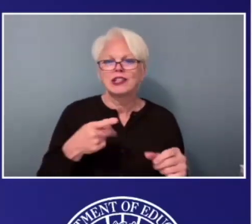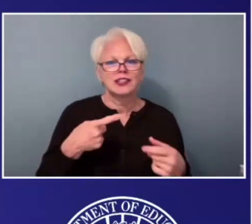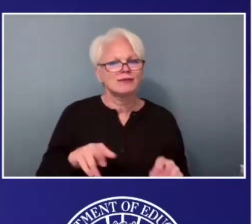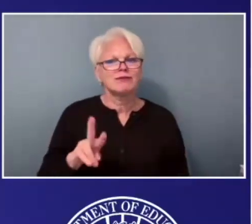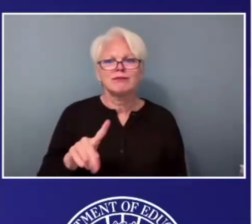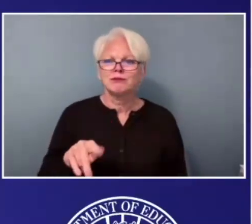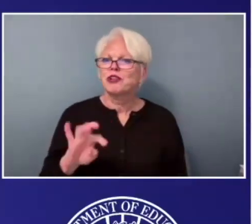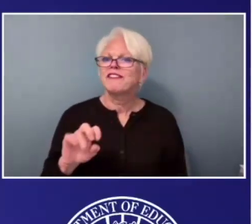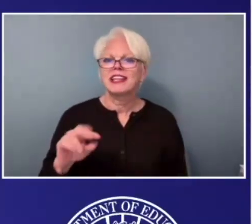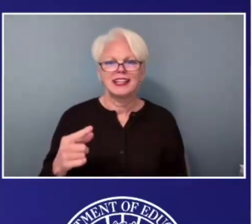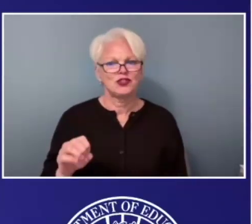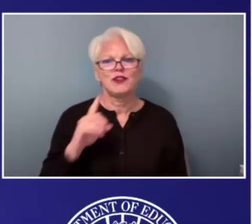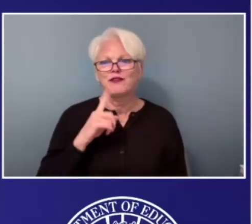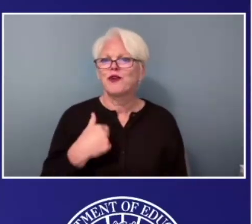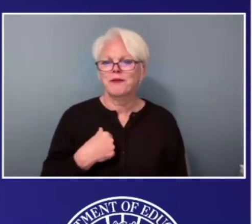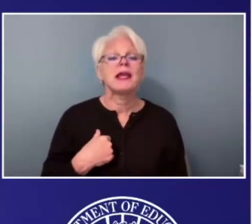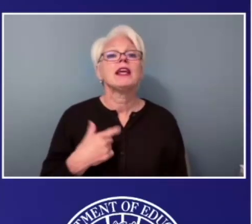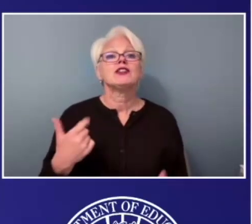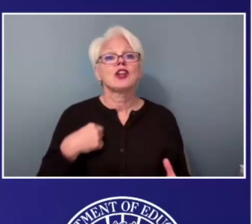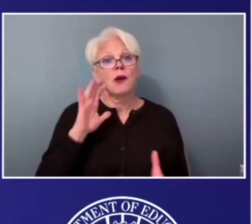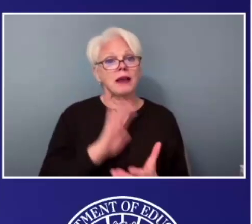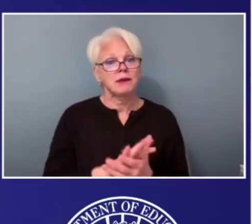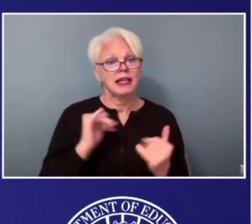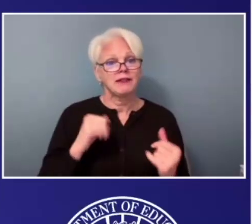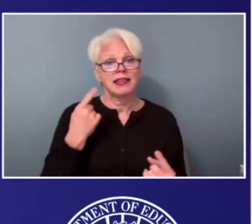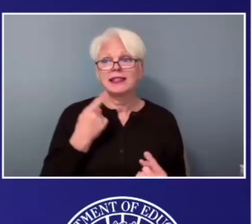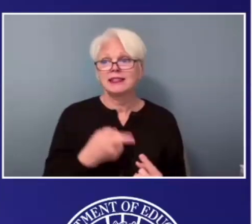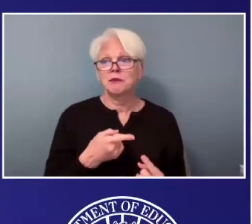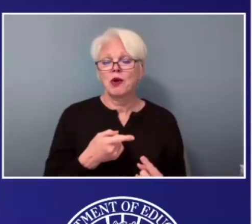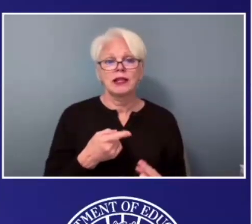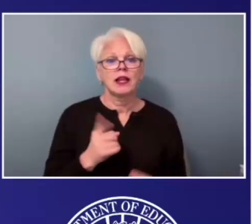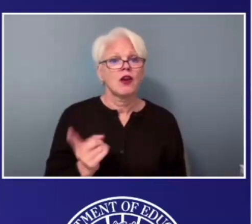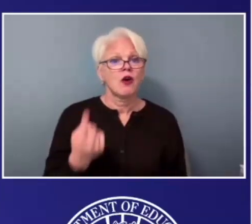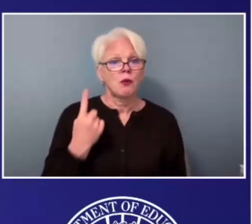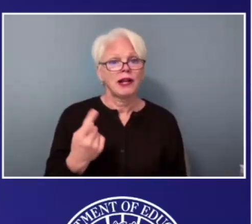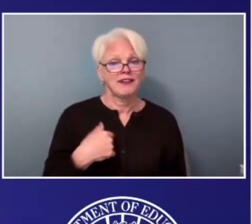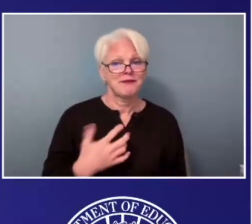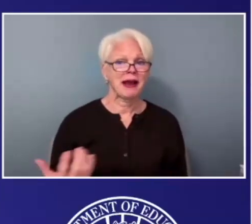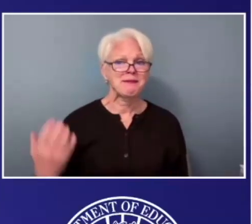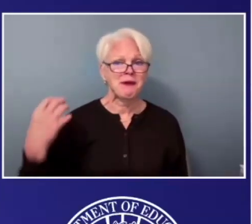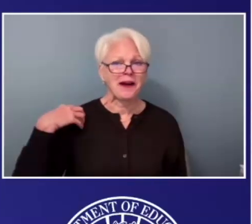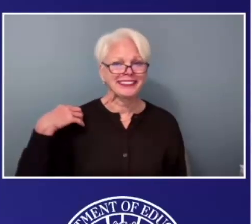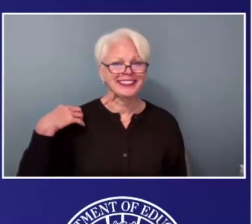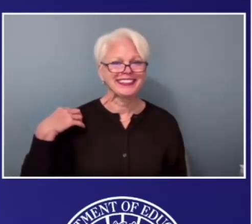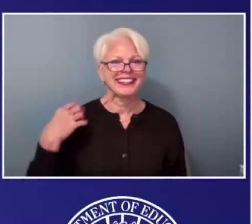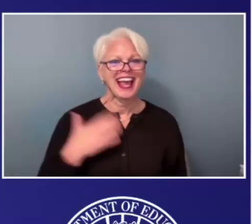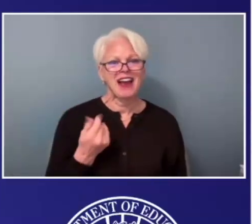So I believe at this point, one of my bosses has a few words that they